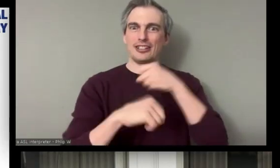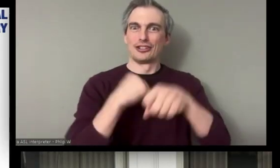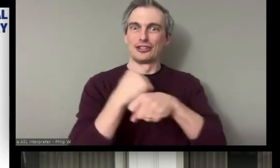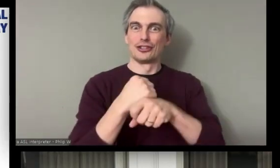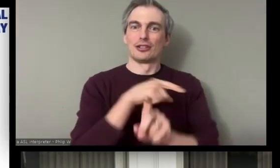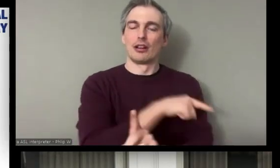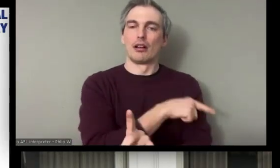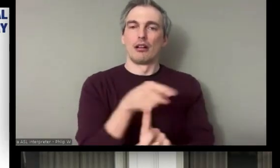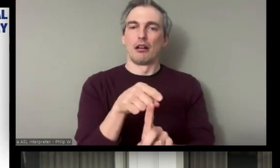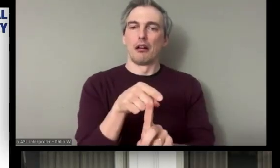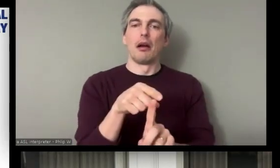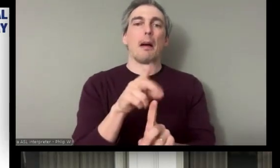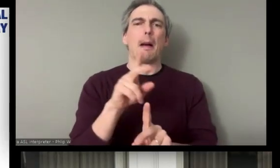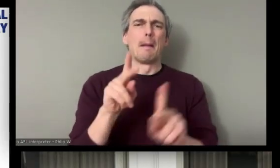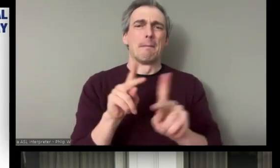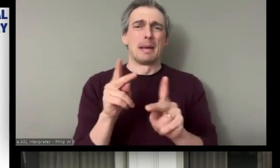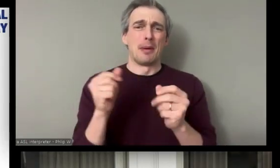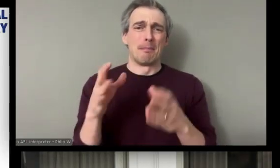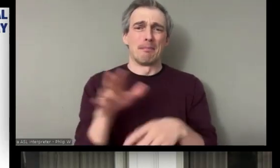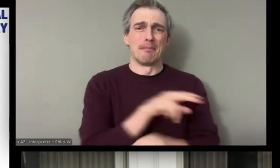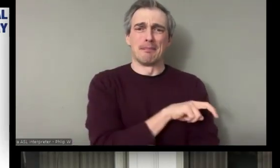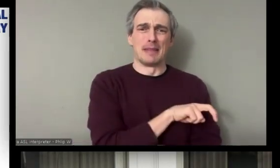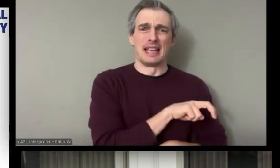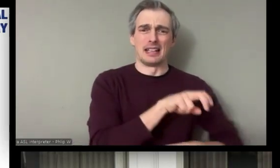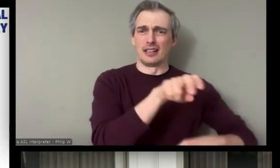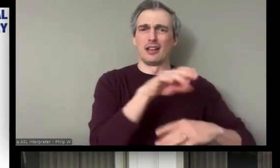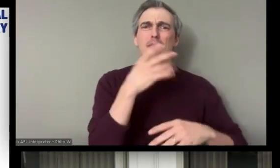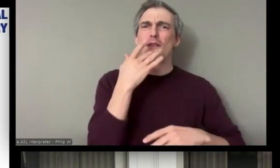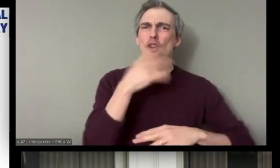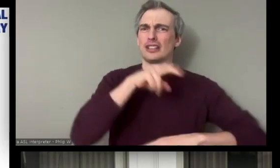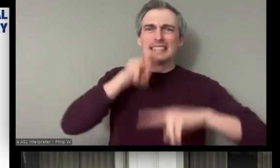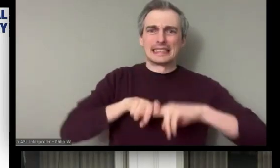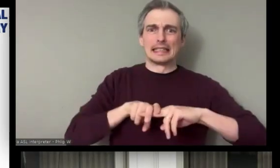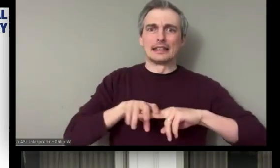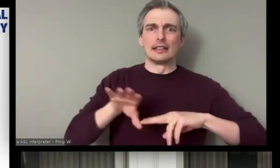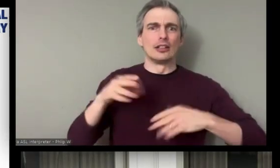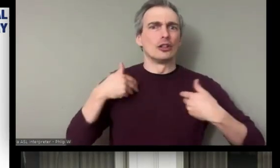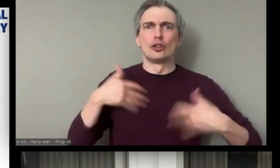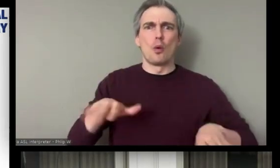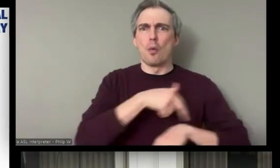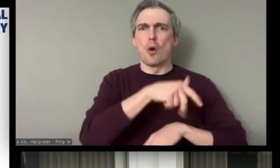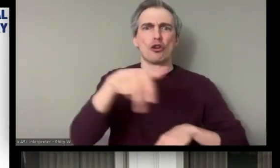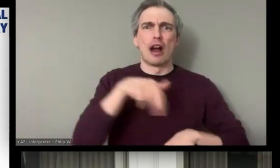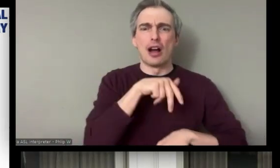around in my home, knocking things over. This isn't really... A compelling use case for me.